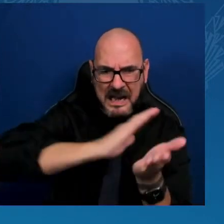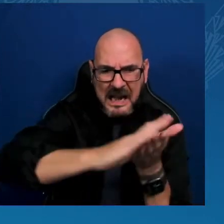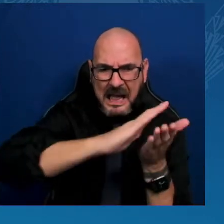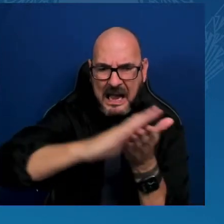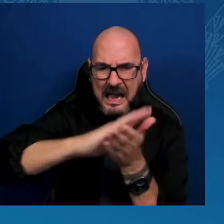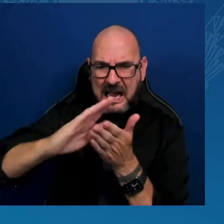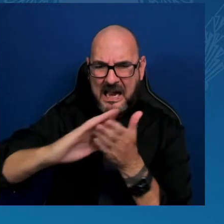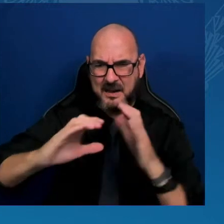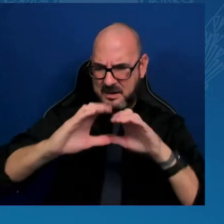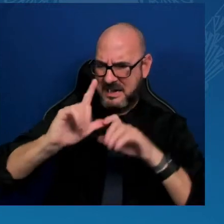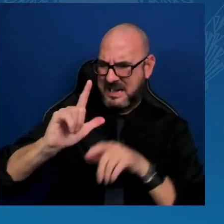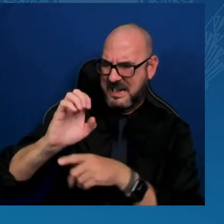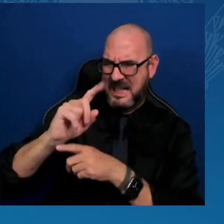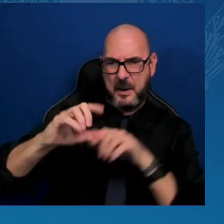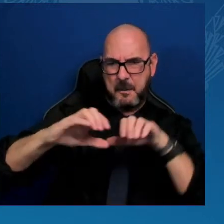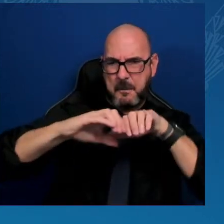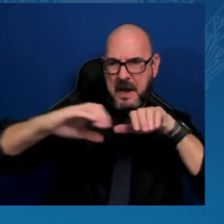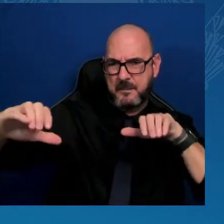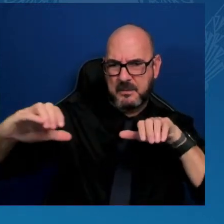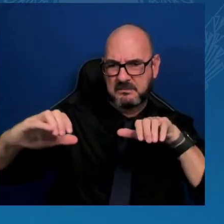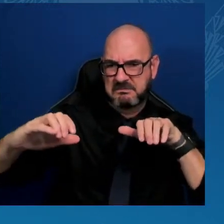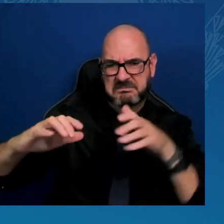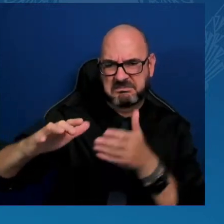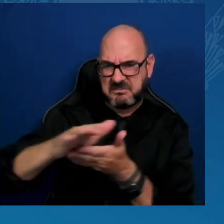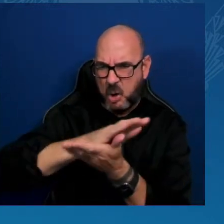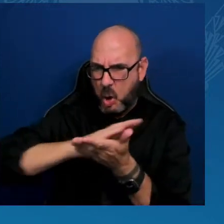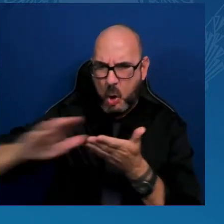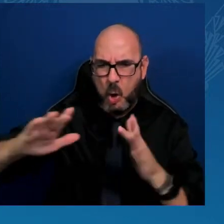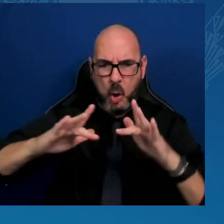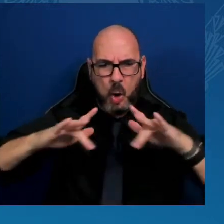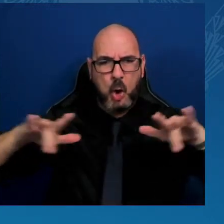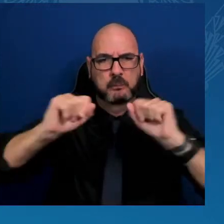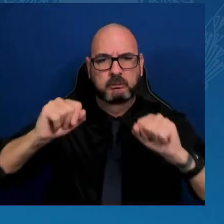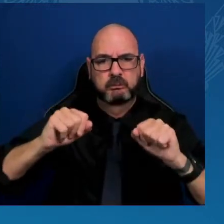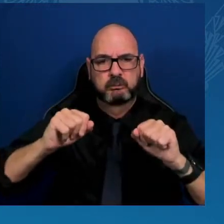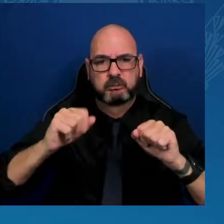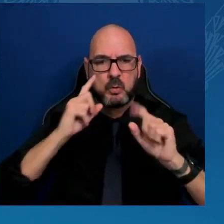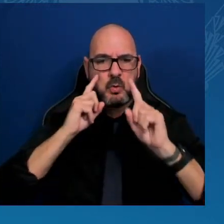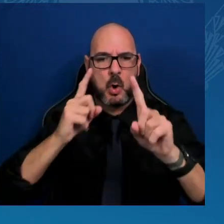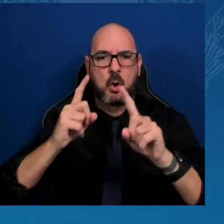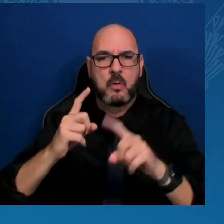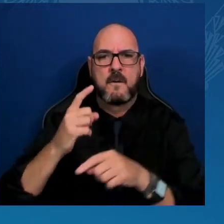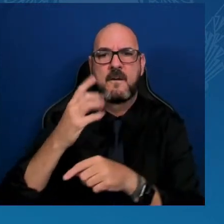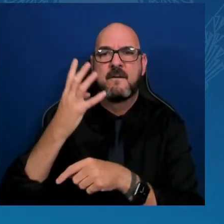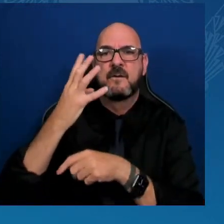For years, our HBCUs have been underfunded, even though --